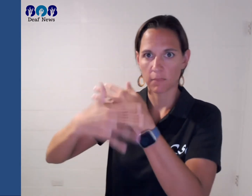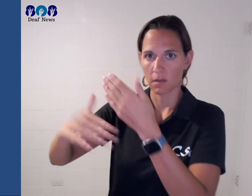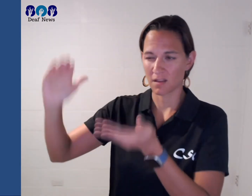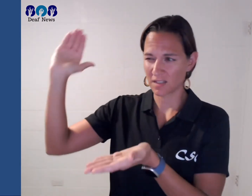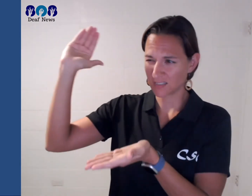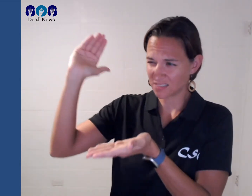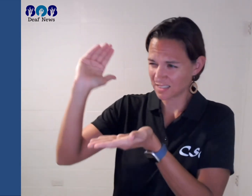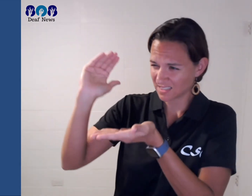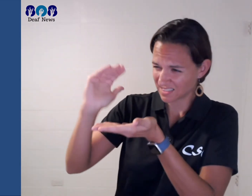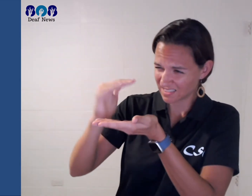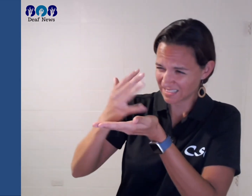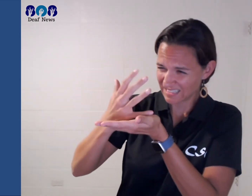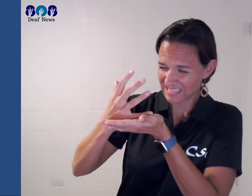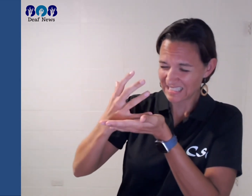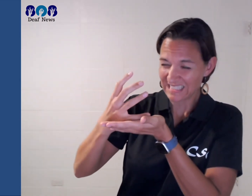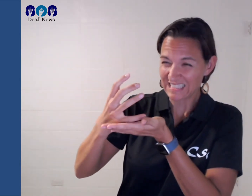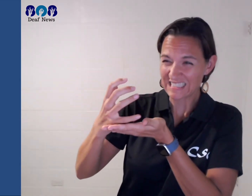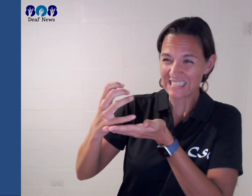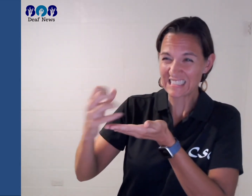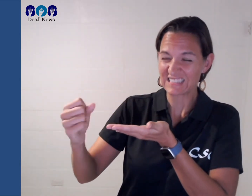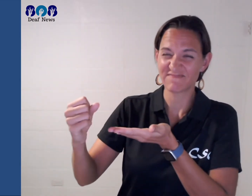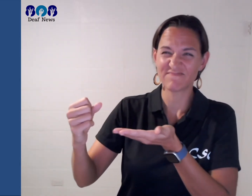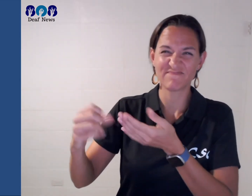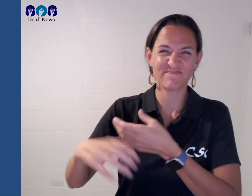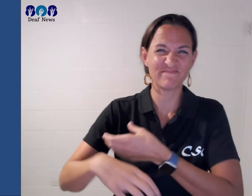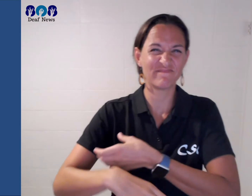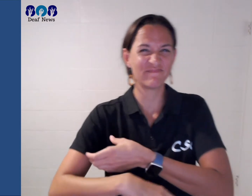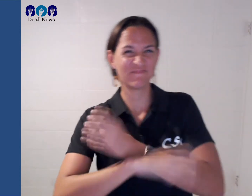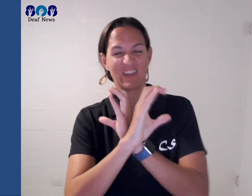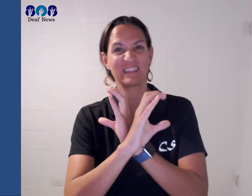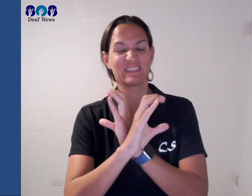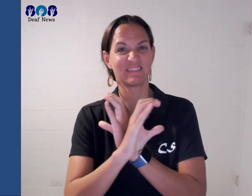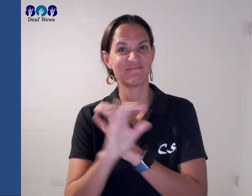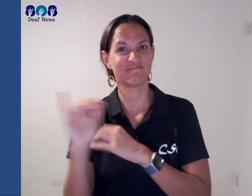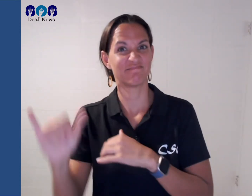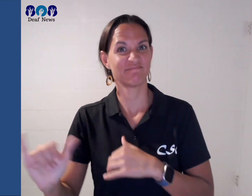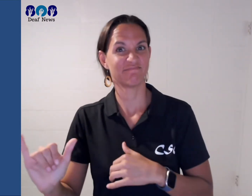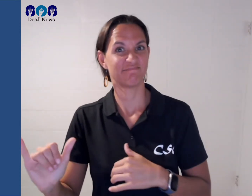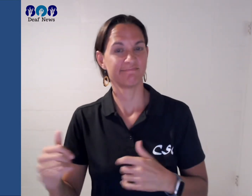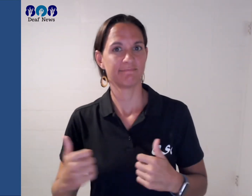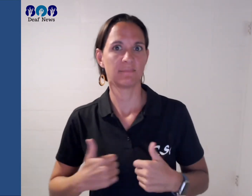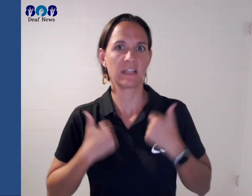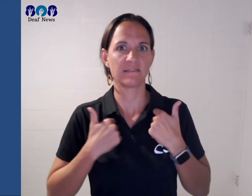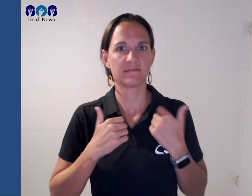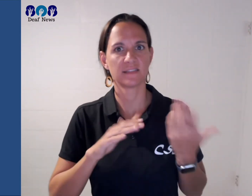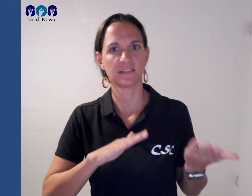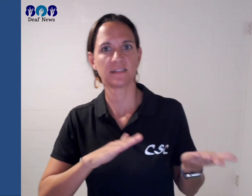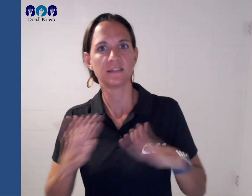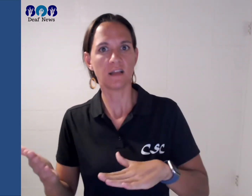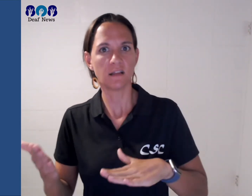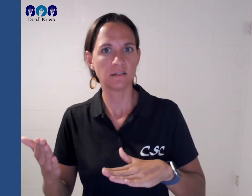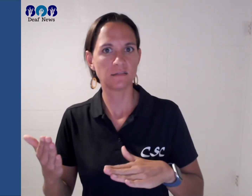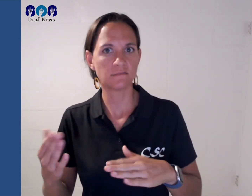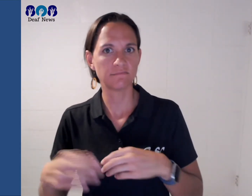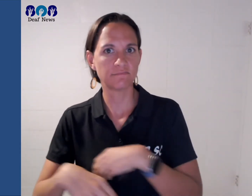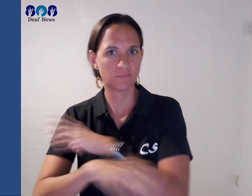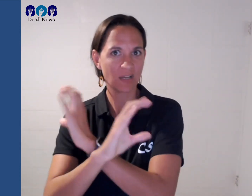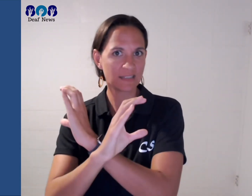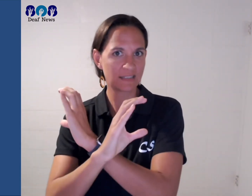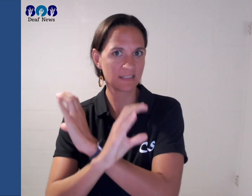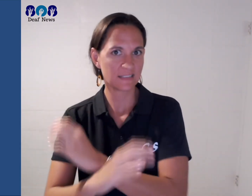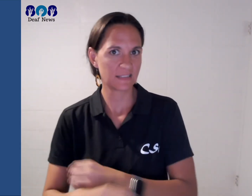running out and now they are at a crisis level. It is a life and death crisis. It’s tough and